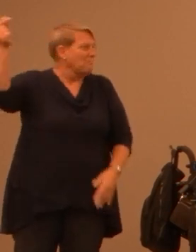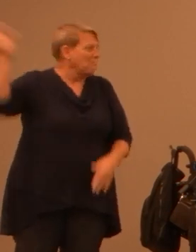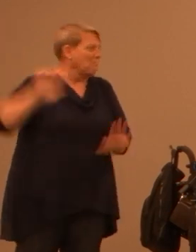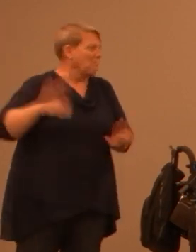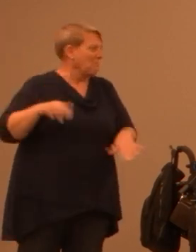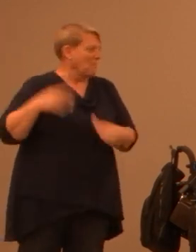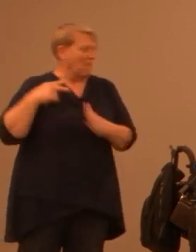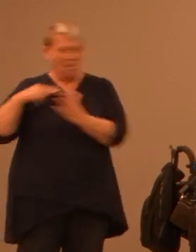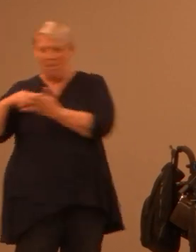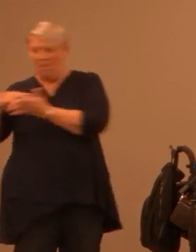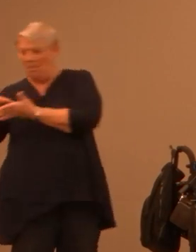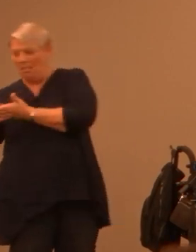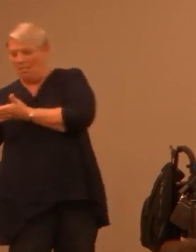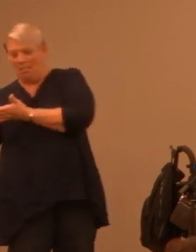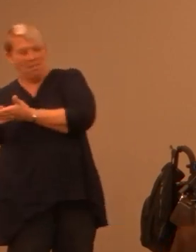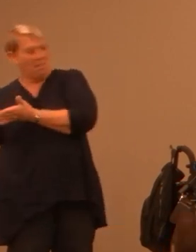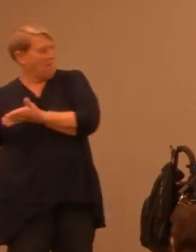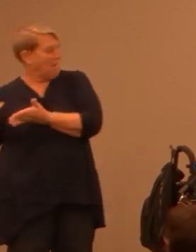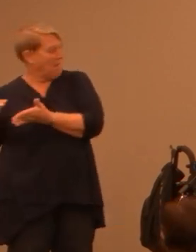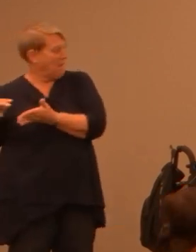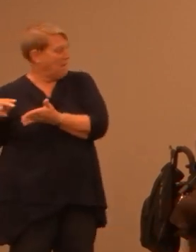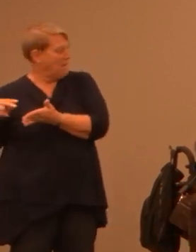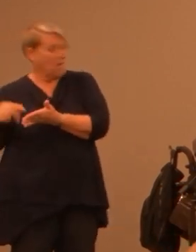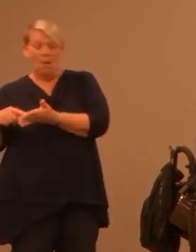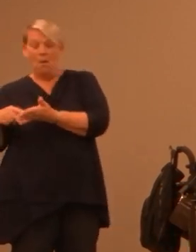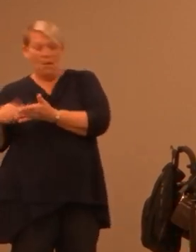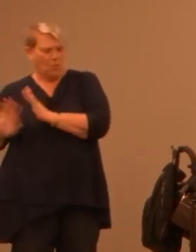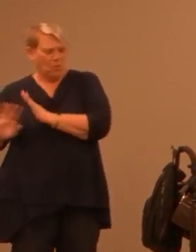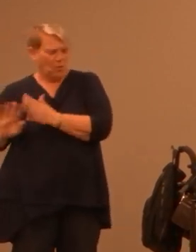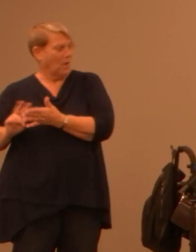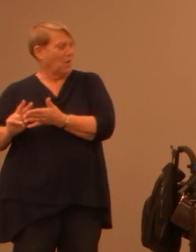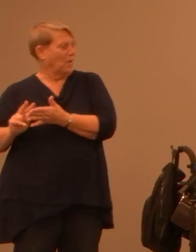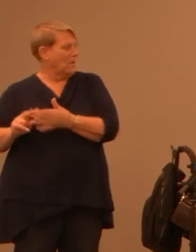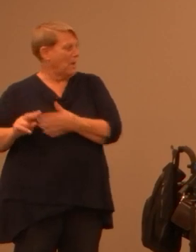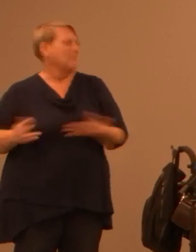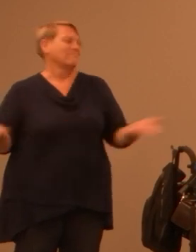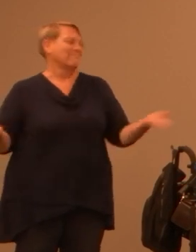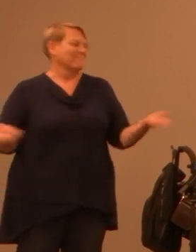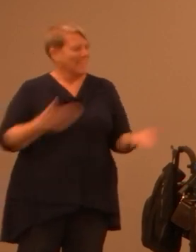just consult. I mean, like. Oh, no. Oh, lovely. Ah, there we go.